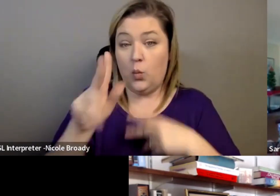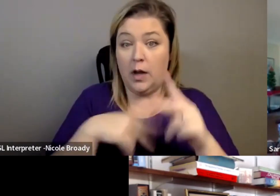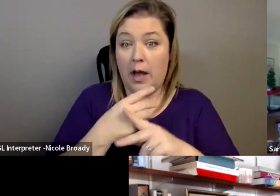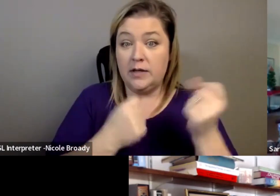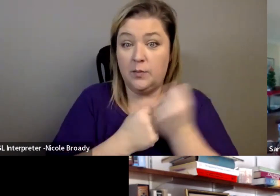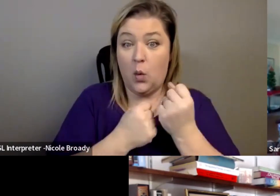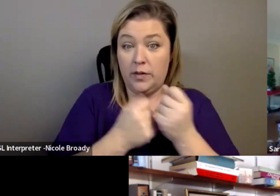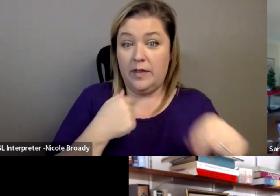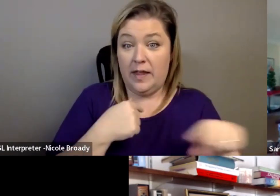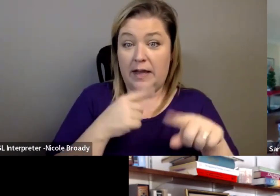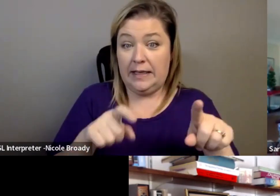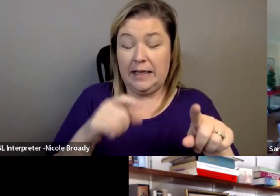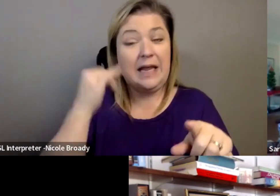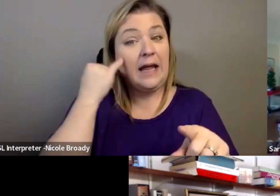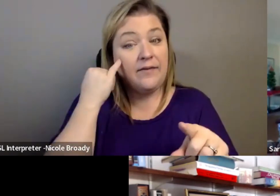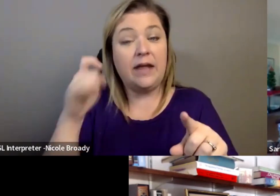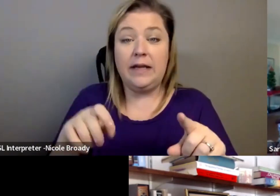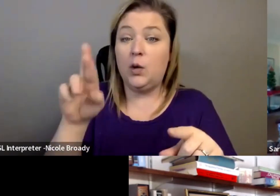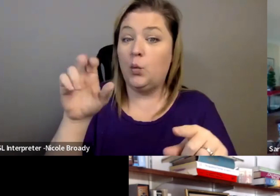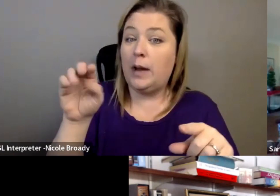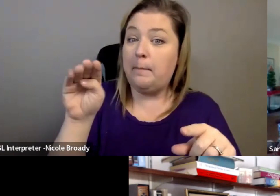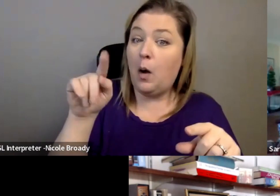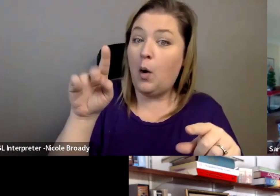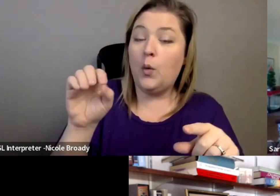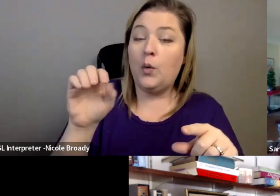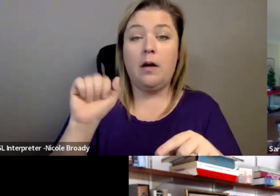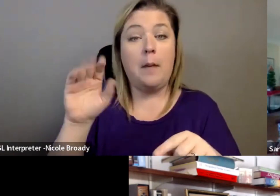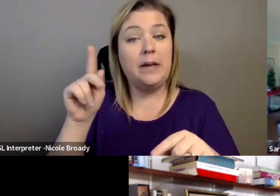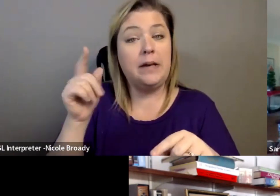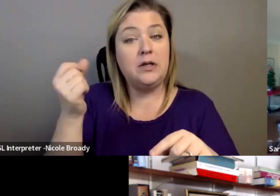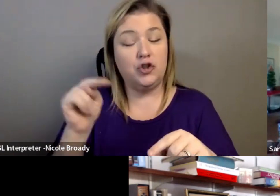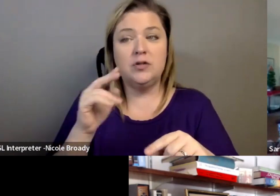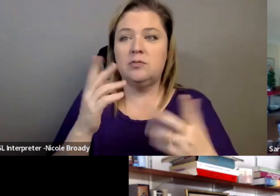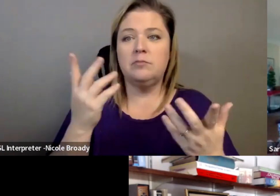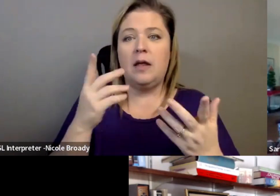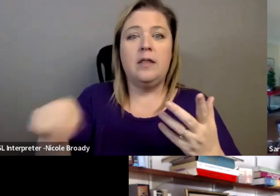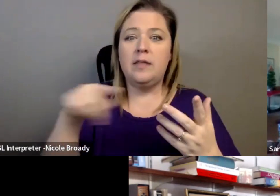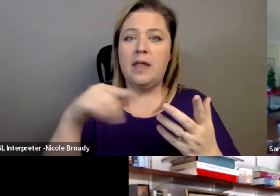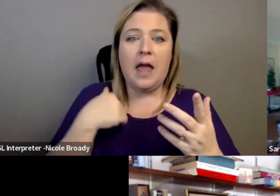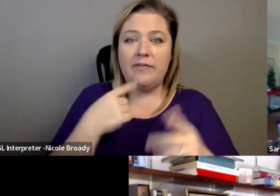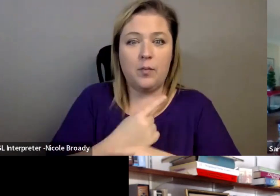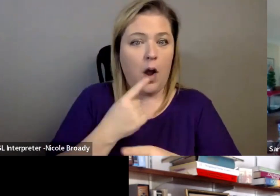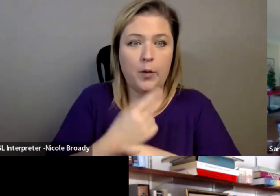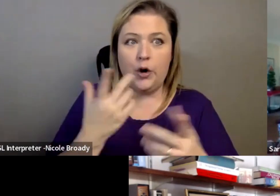especially if they need remote accommodations. So they have the proper, you know, technologies